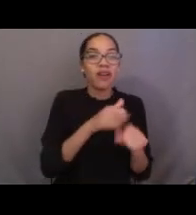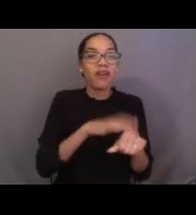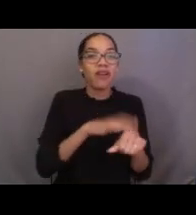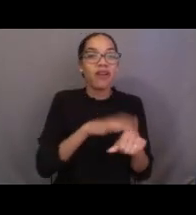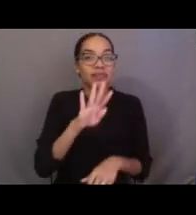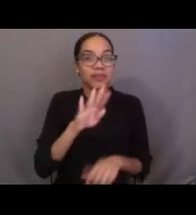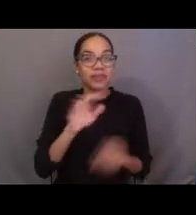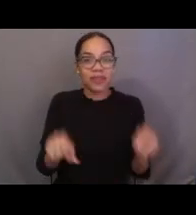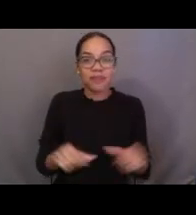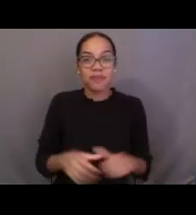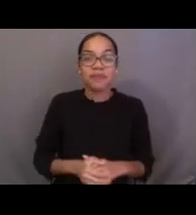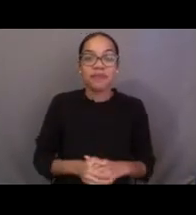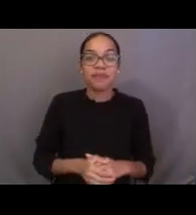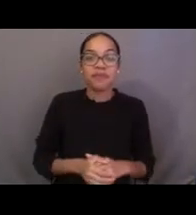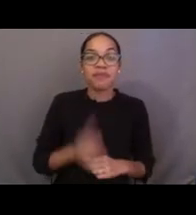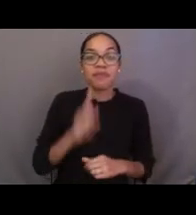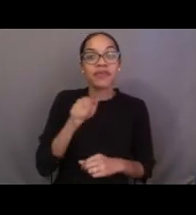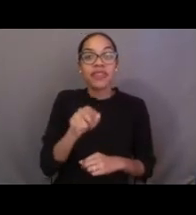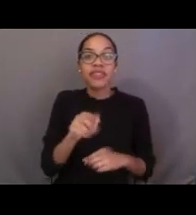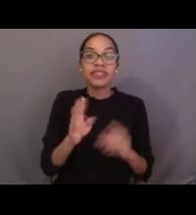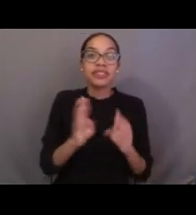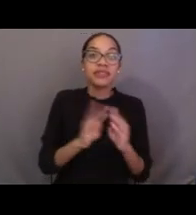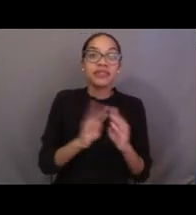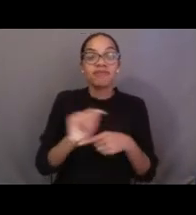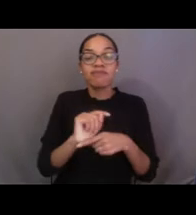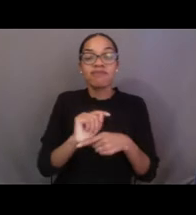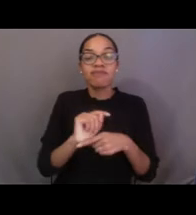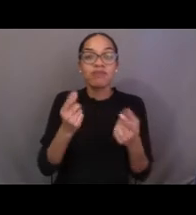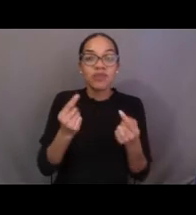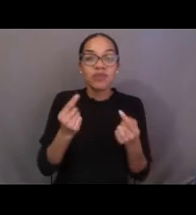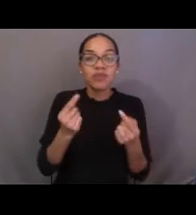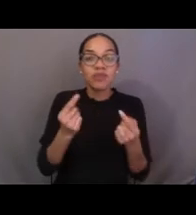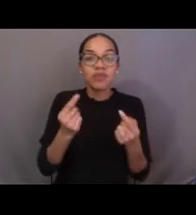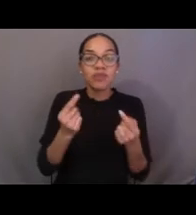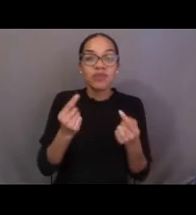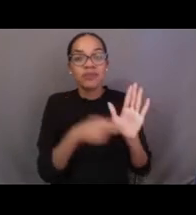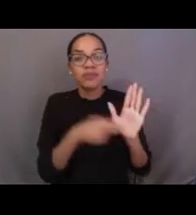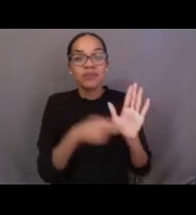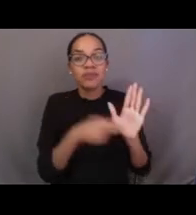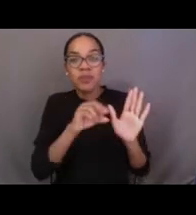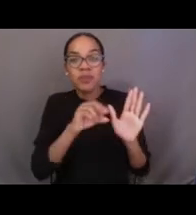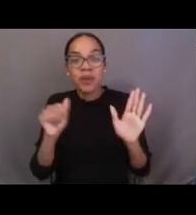This series is designed to help you get to know NOAA and some of our incredible experts.